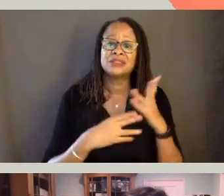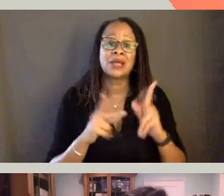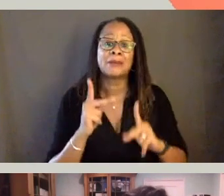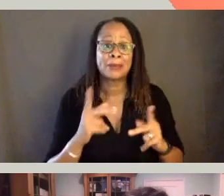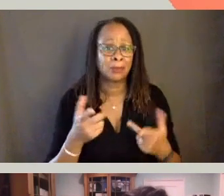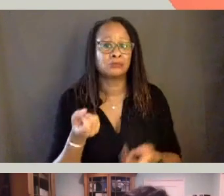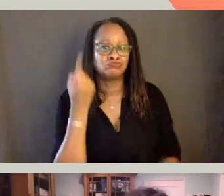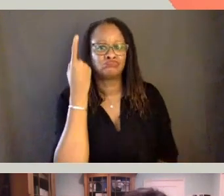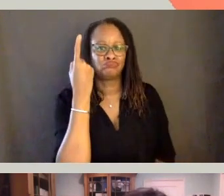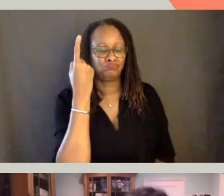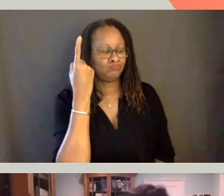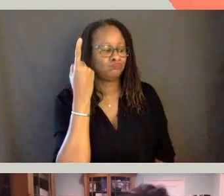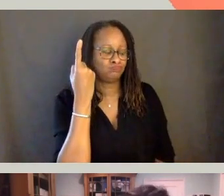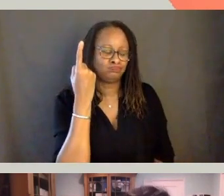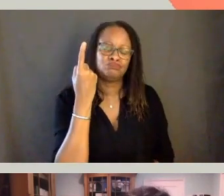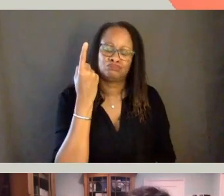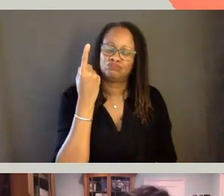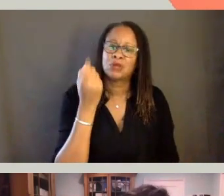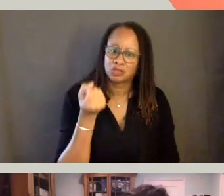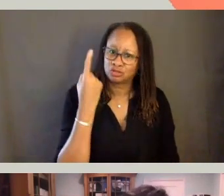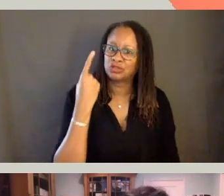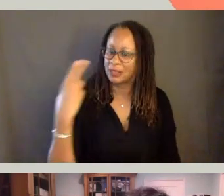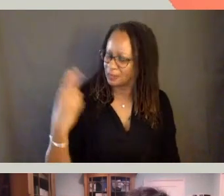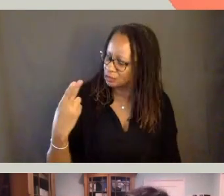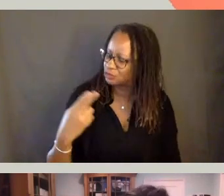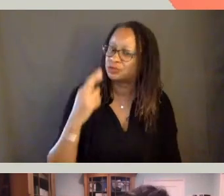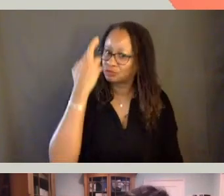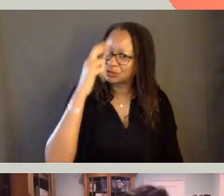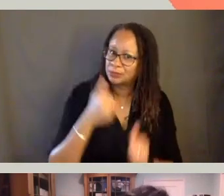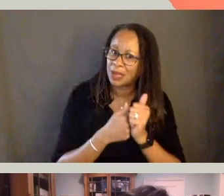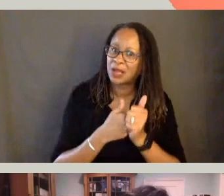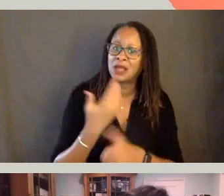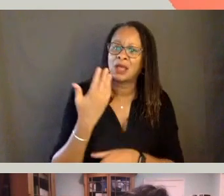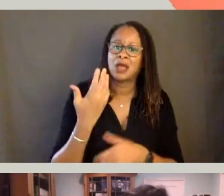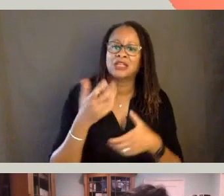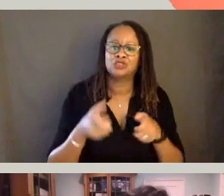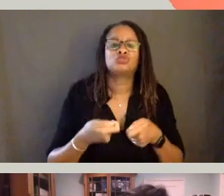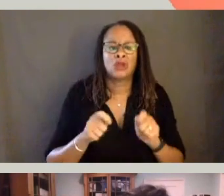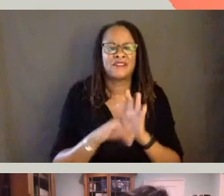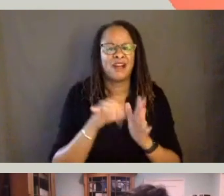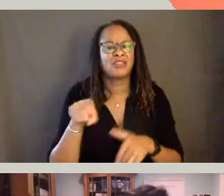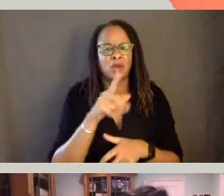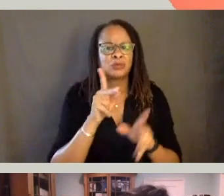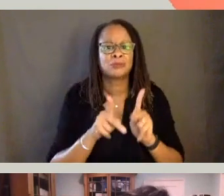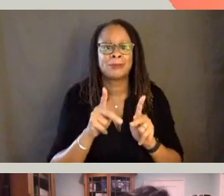and they understand like the historic nature of what they're doing and you try to find those people and keep talking to them.